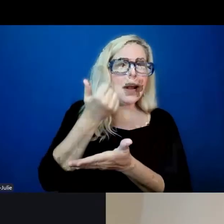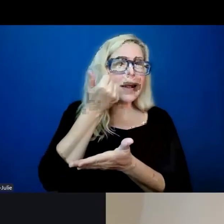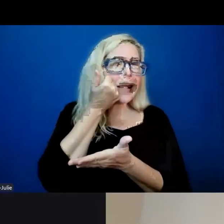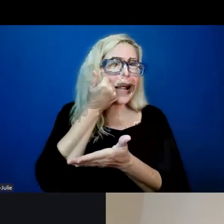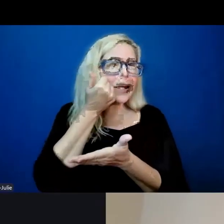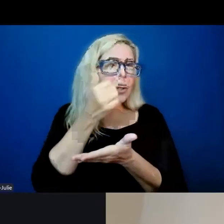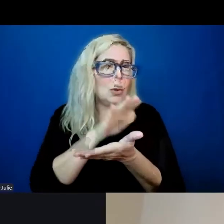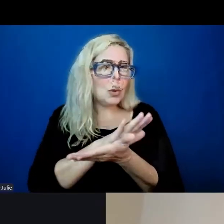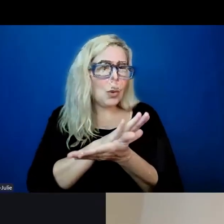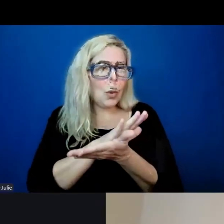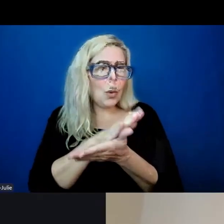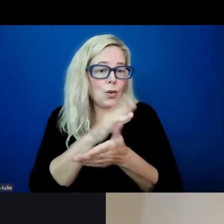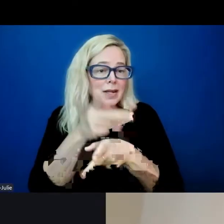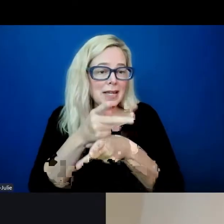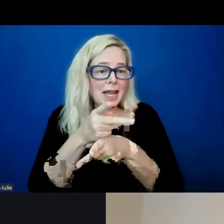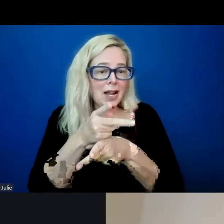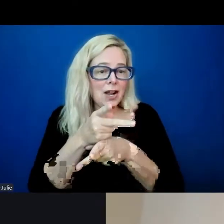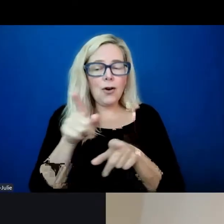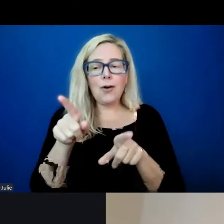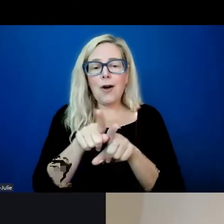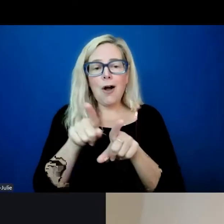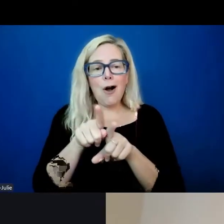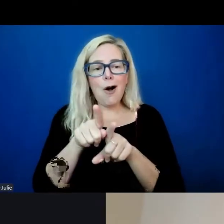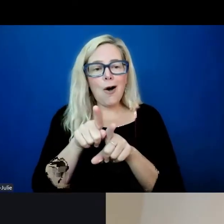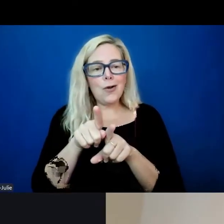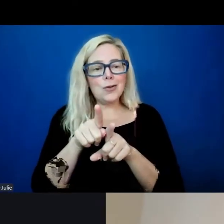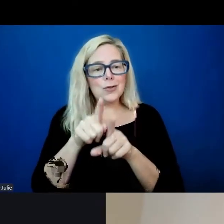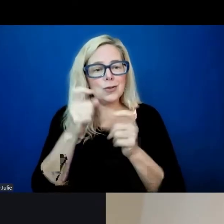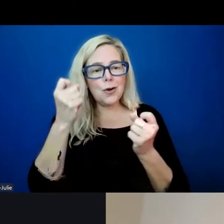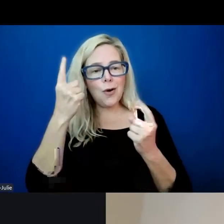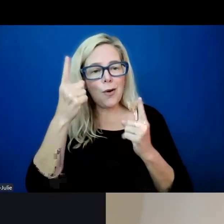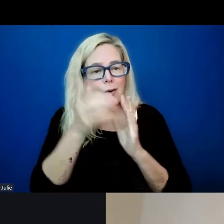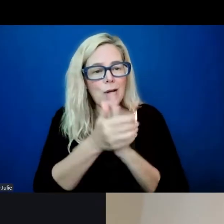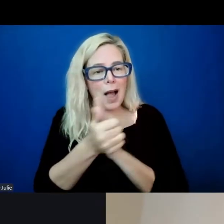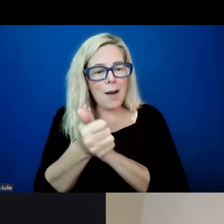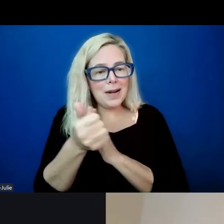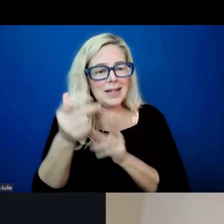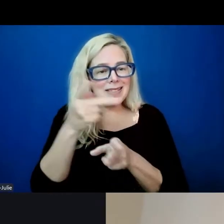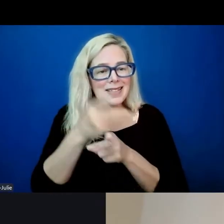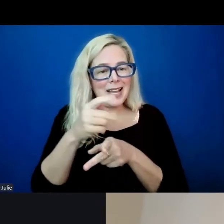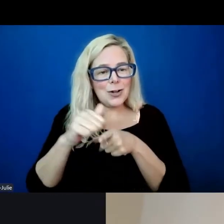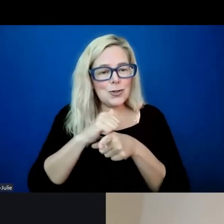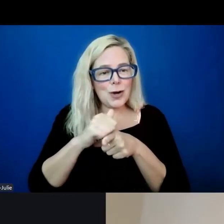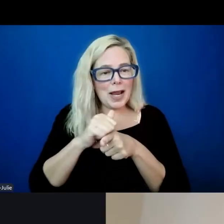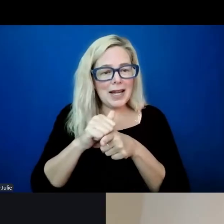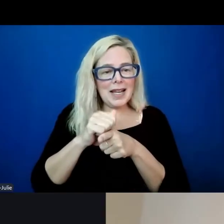training as well as Medicaid coverage and data collection. So I will go ahead and pass it over